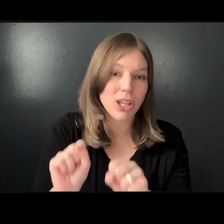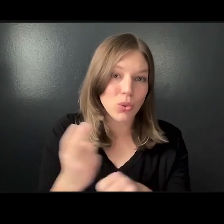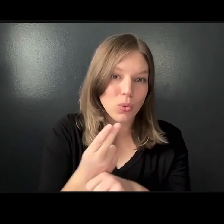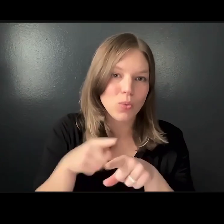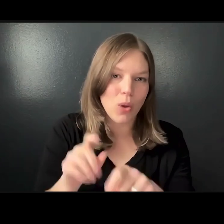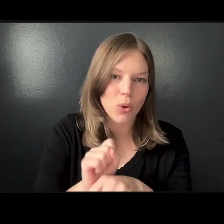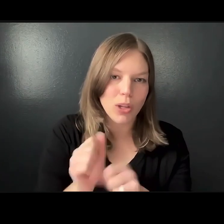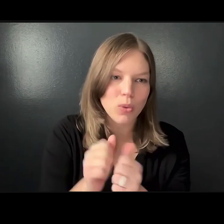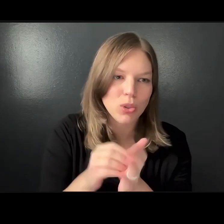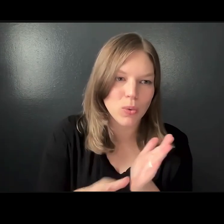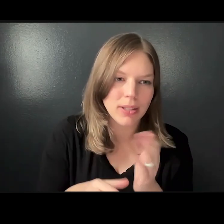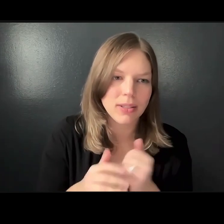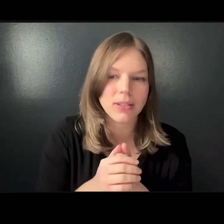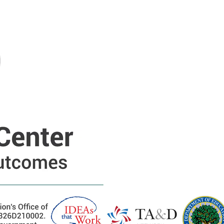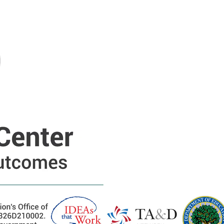in working with students.